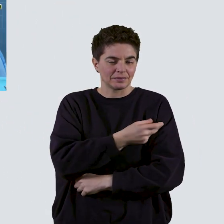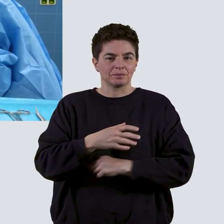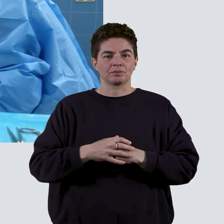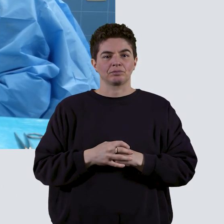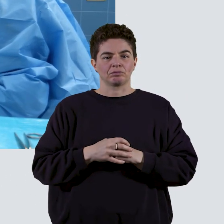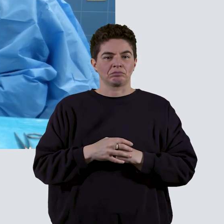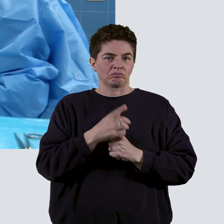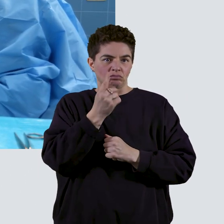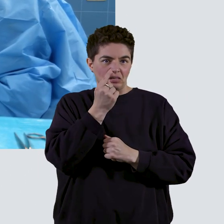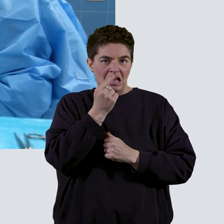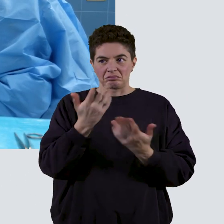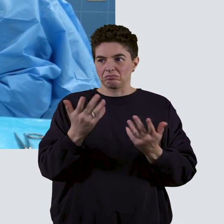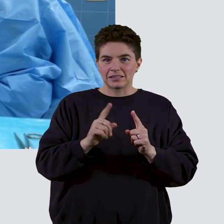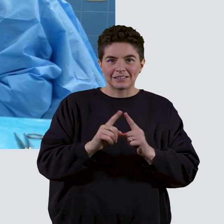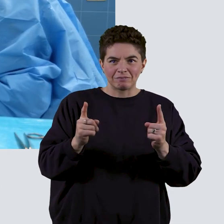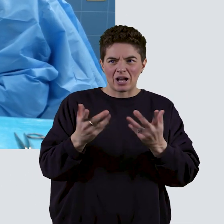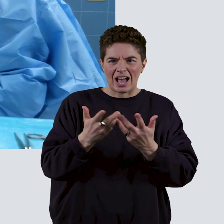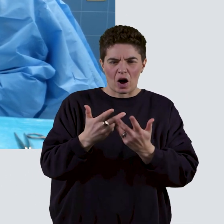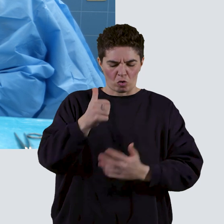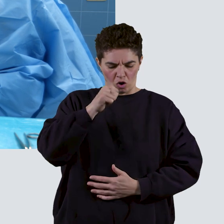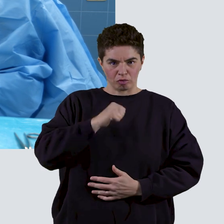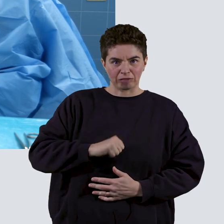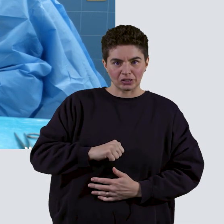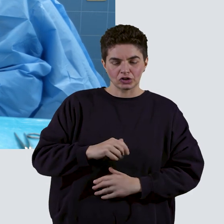It could be a new way of doing an operation.